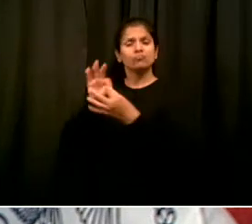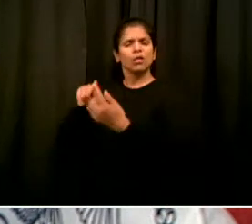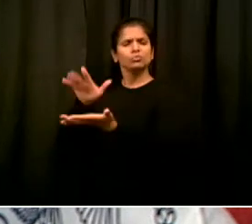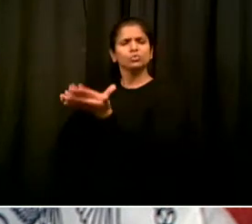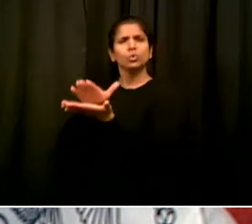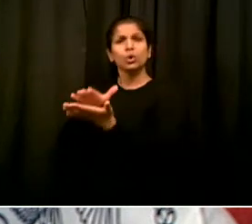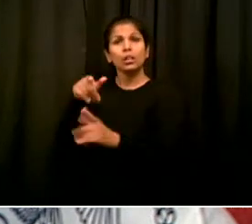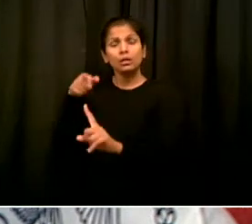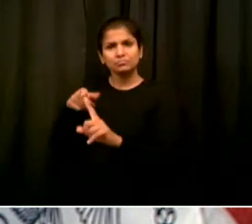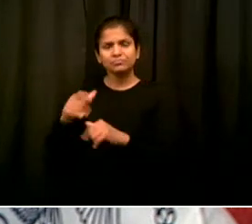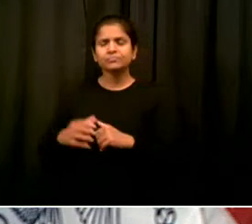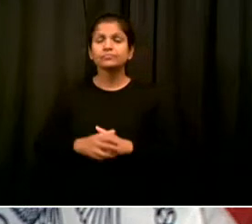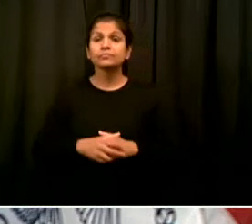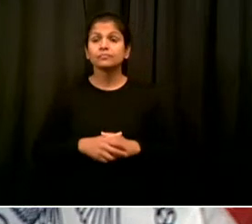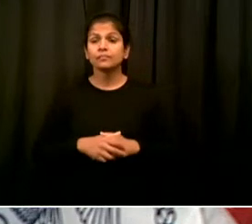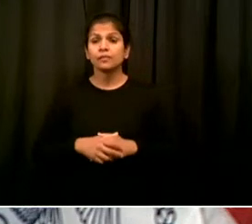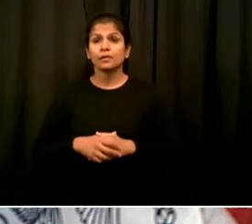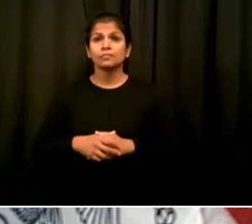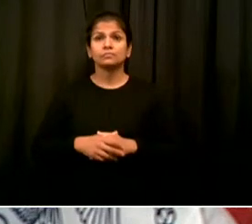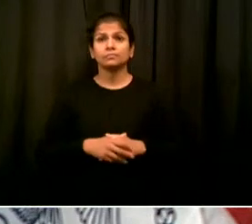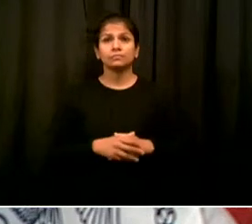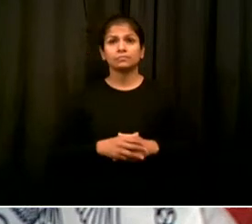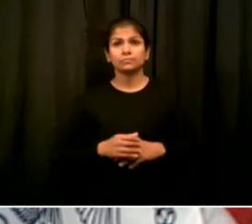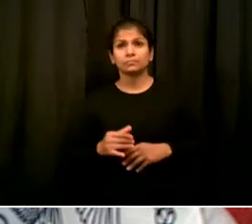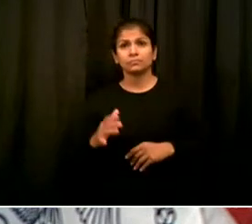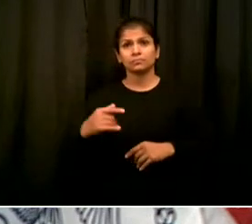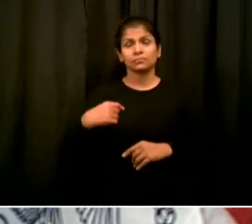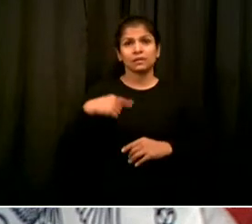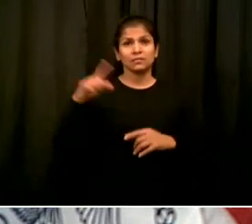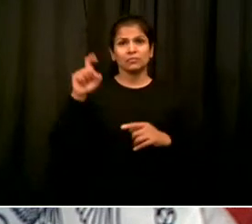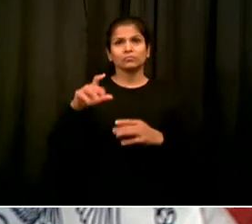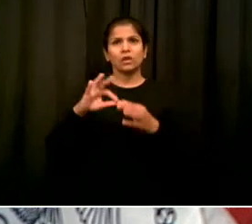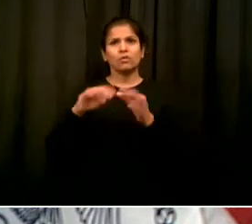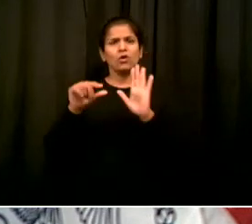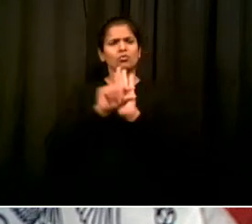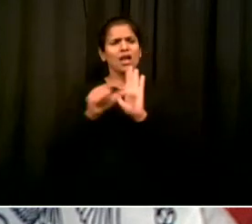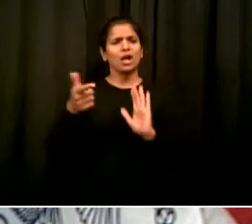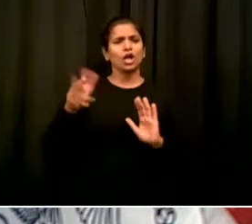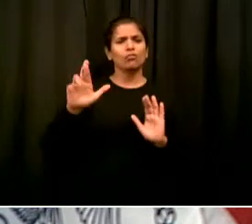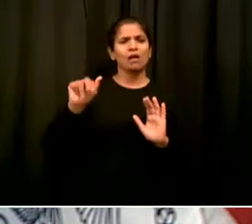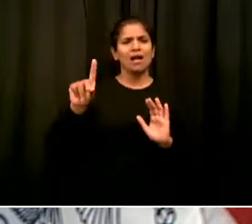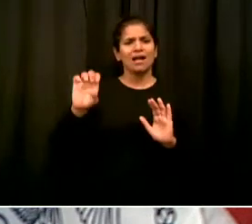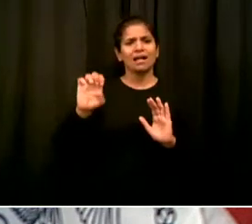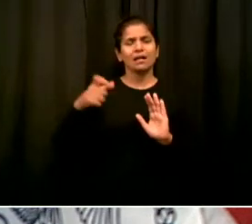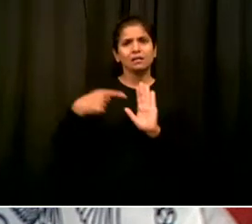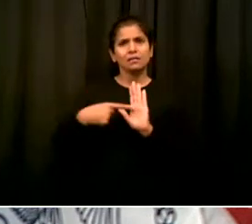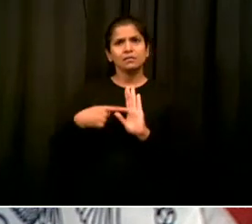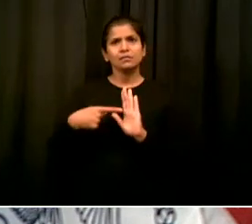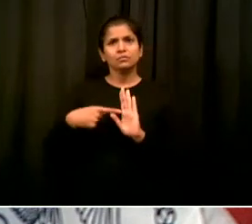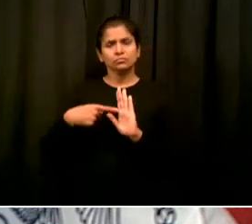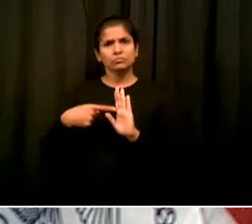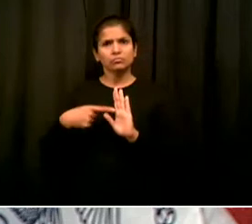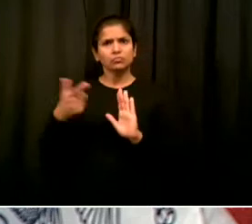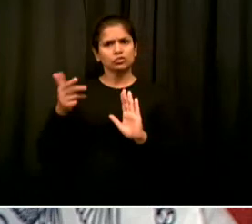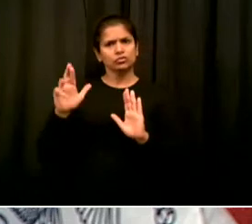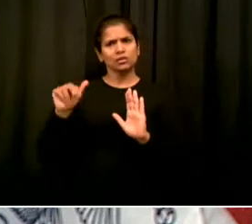ABOUT THE GRADING SYSTEM THAT IS BEING INCORPORATED HERE. I KNOW THE PRESESS OFFICE RELEASED SOME DATA ON